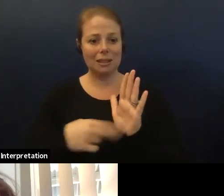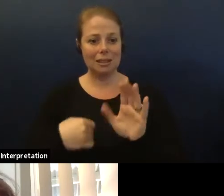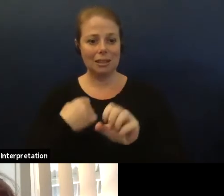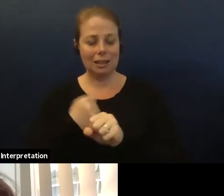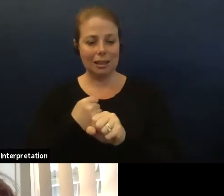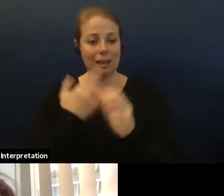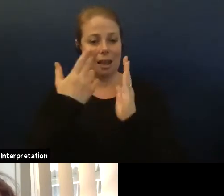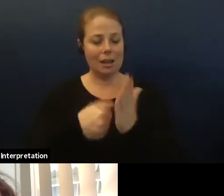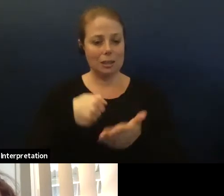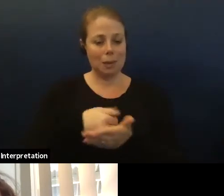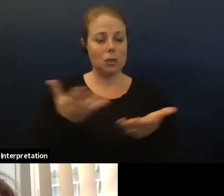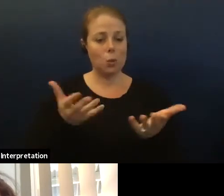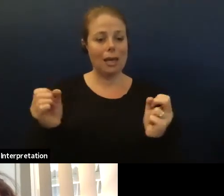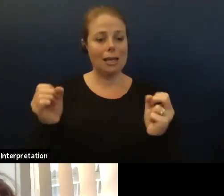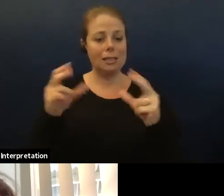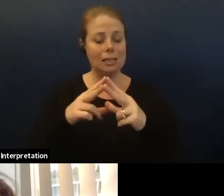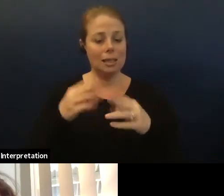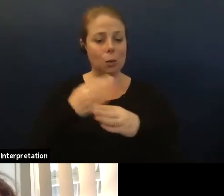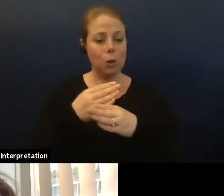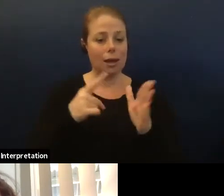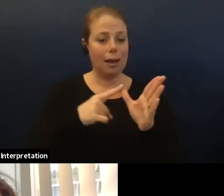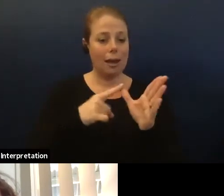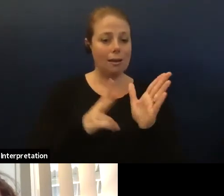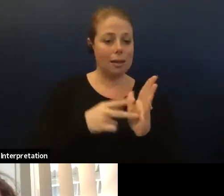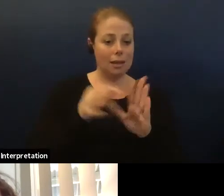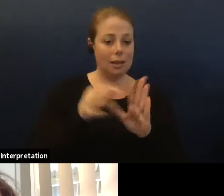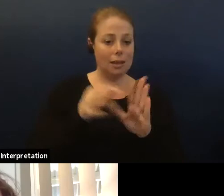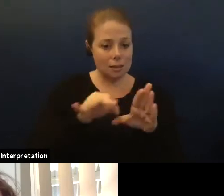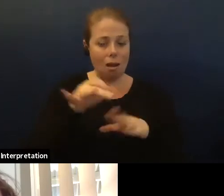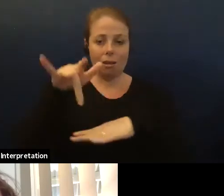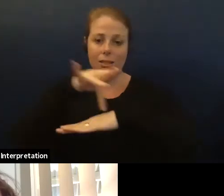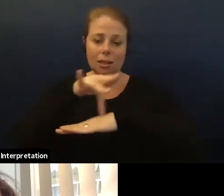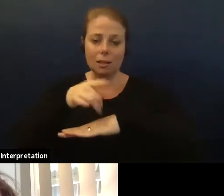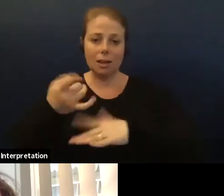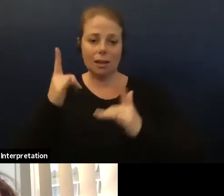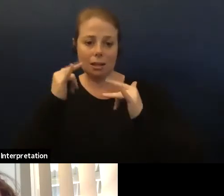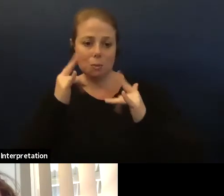design, theatre and experimental live arts. Kevin has assessed for our multi arts panel.